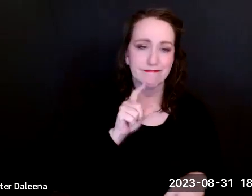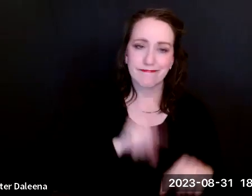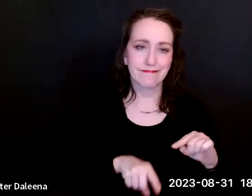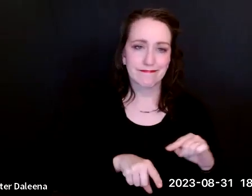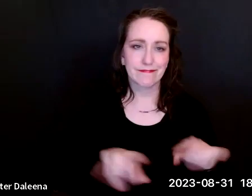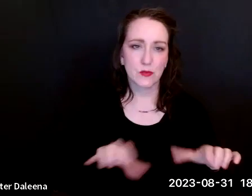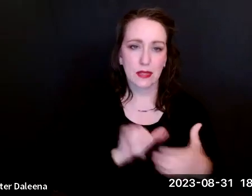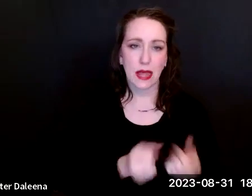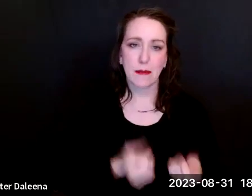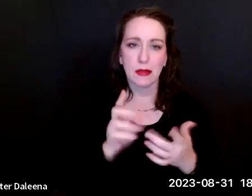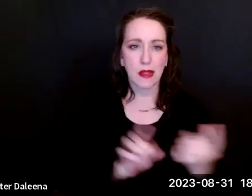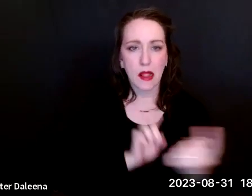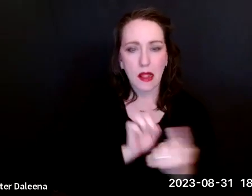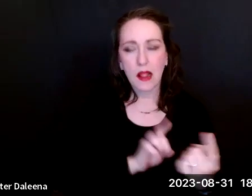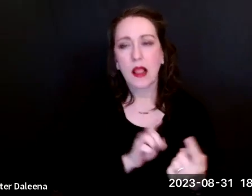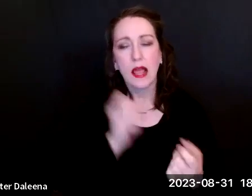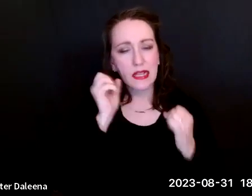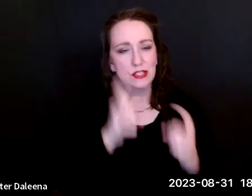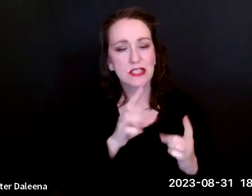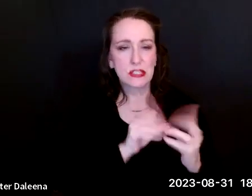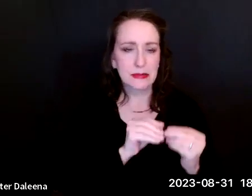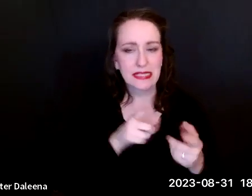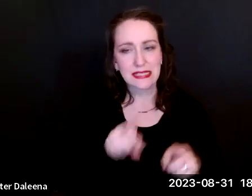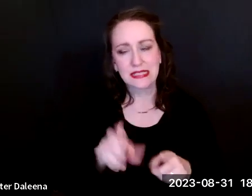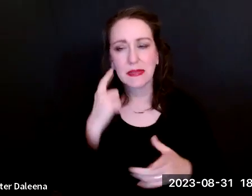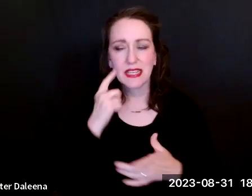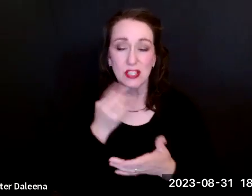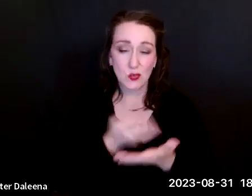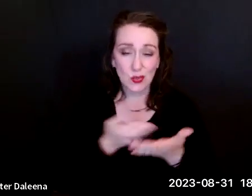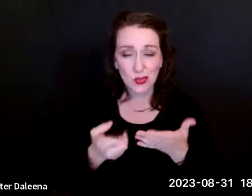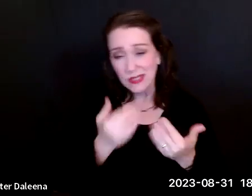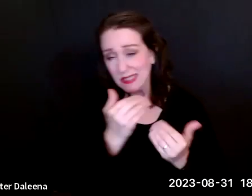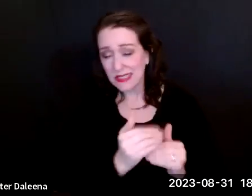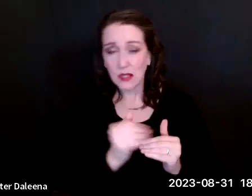amount of face-to-face educational meetings due to Resource restrictions or geographic location